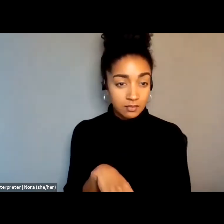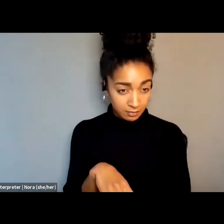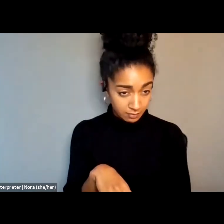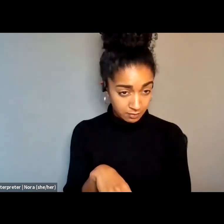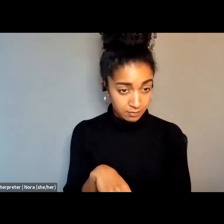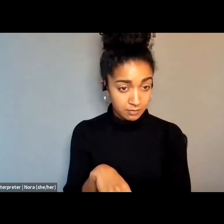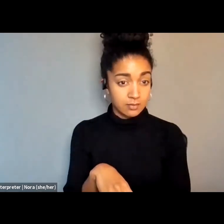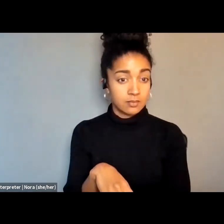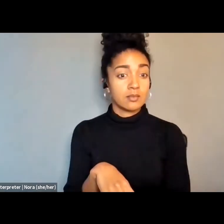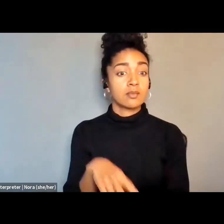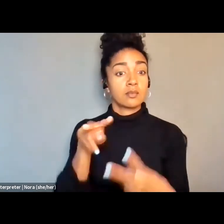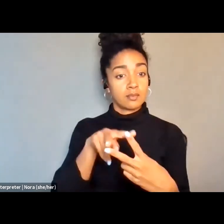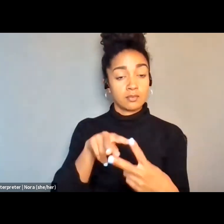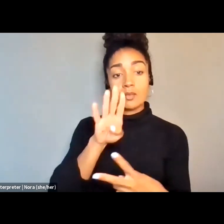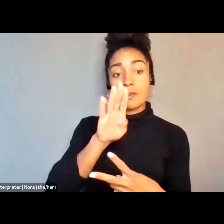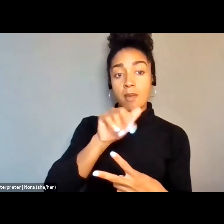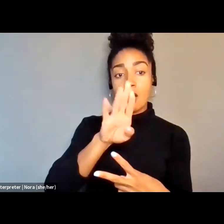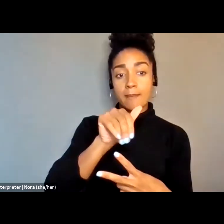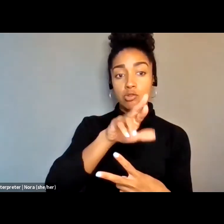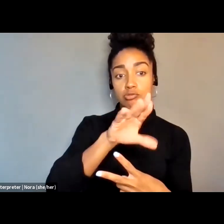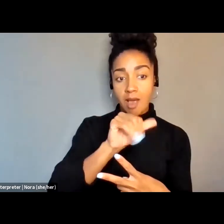and Geetha after hearing from LeAnna and Sally on the approaches to adolescent girls' education